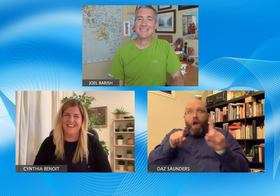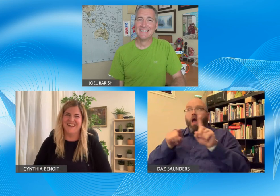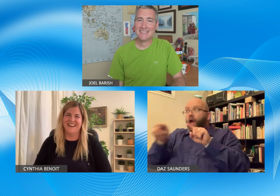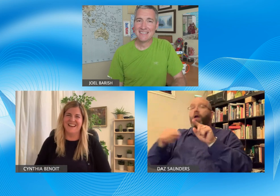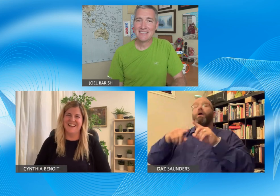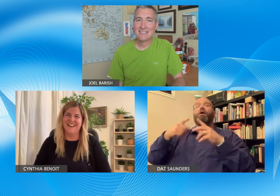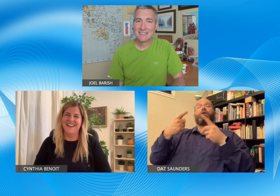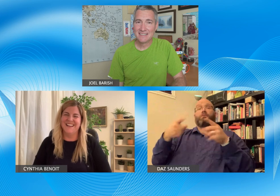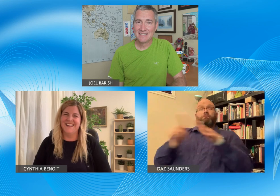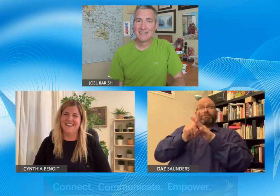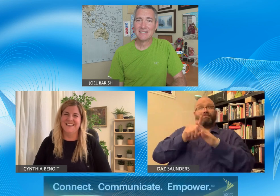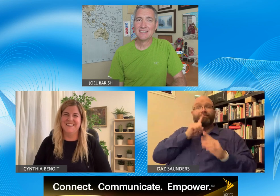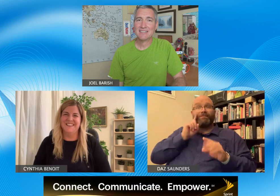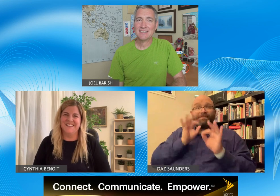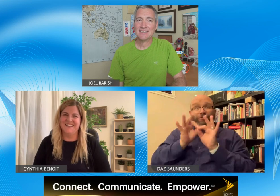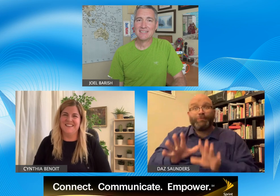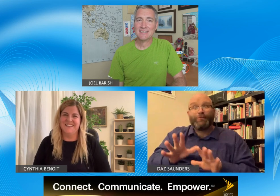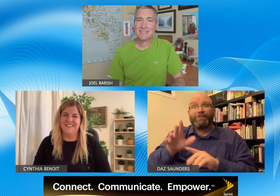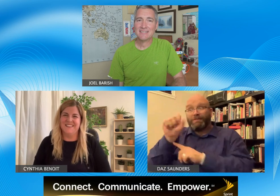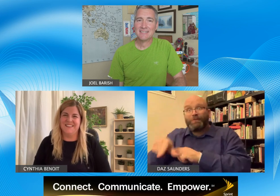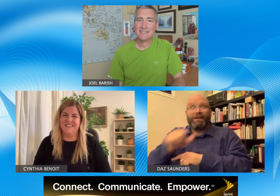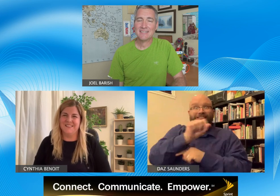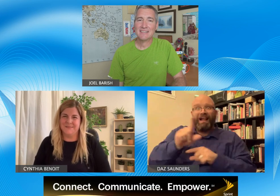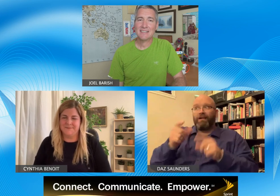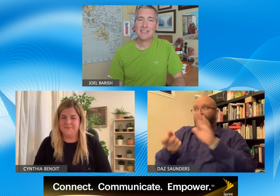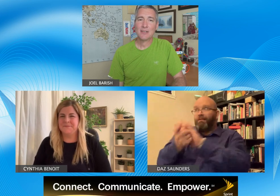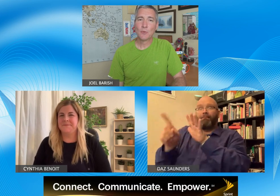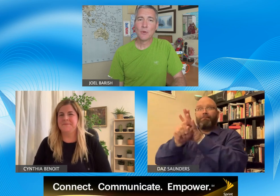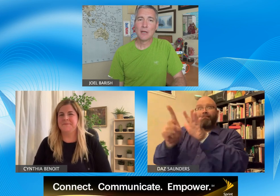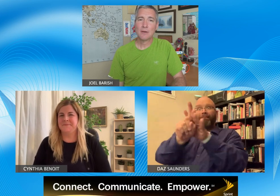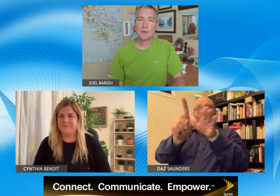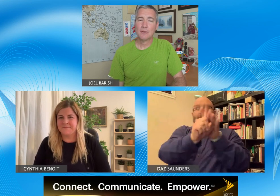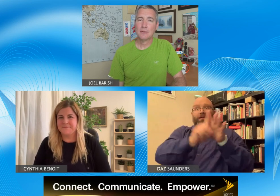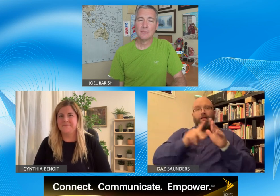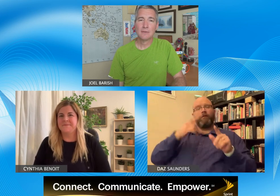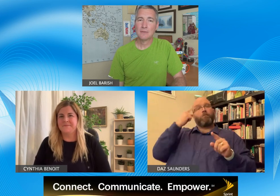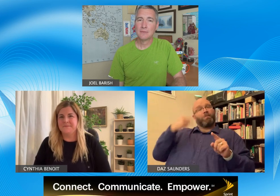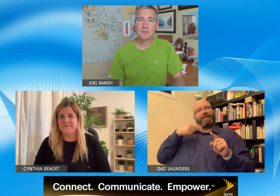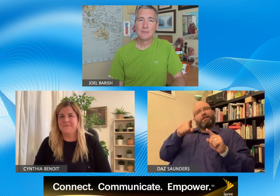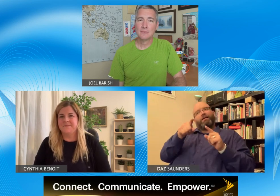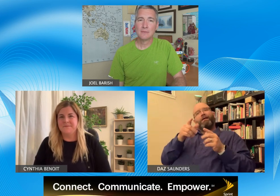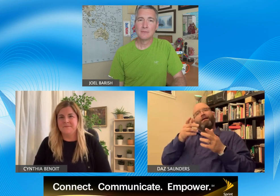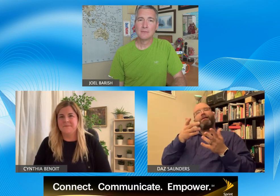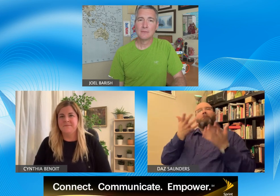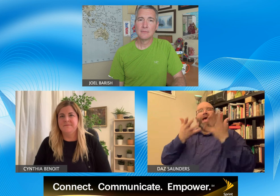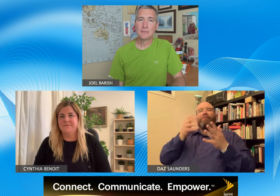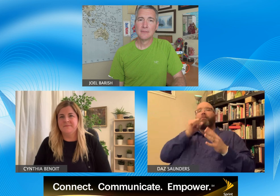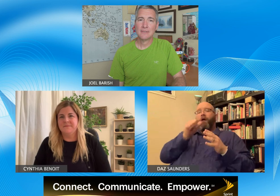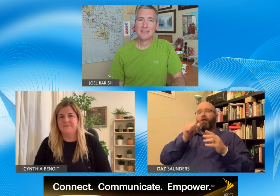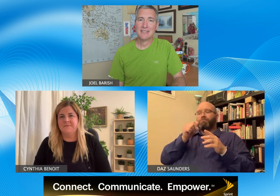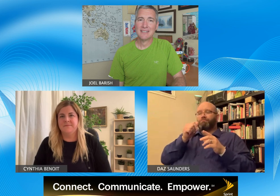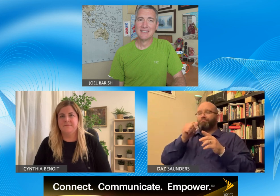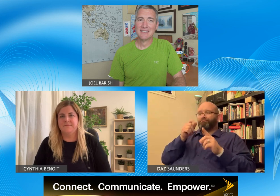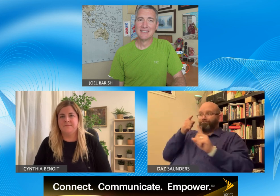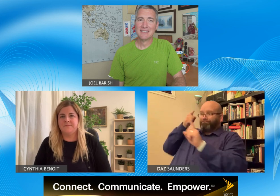Then Deaf interpreters started to appear. To me, it might not be intended to directly preserve but it slightly